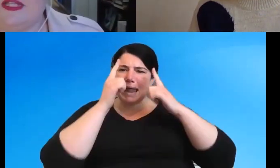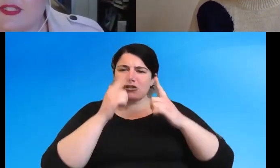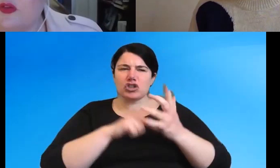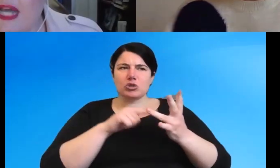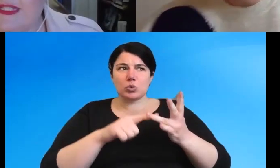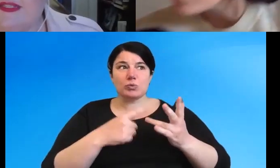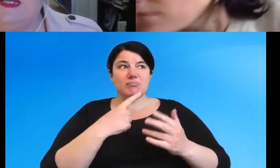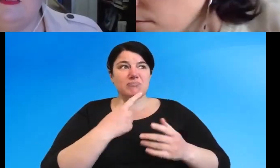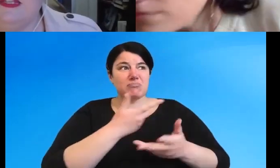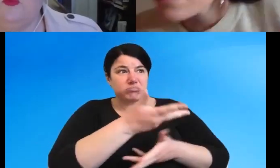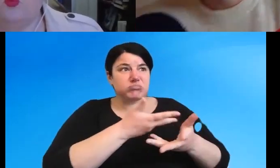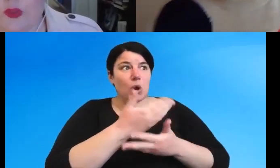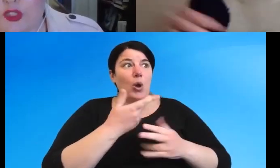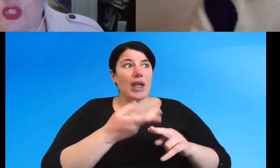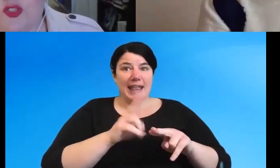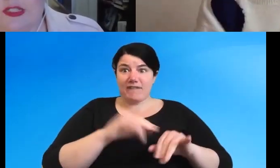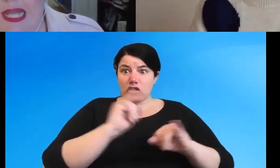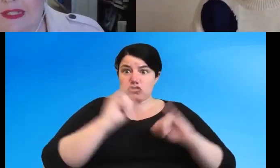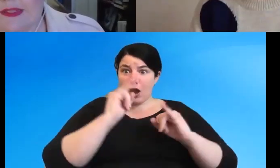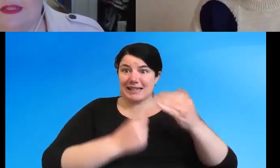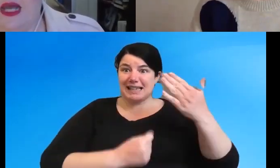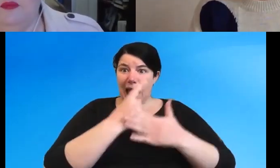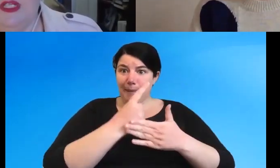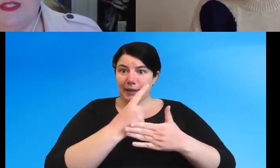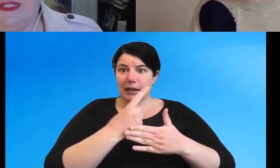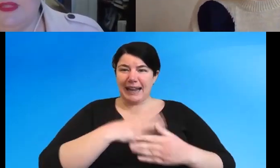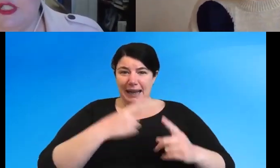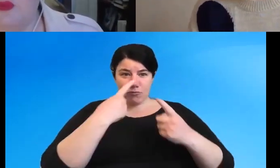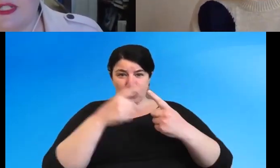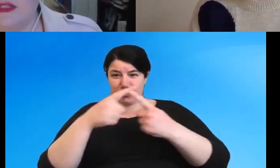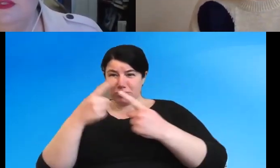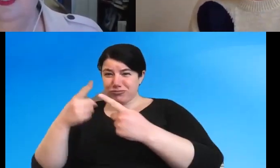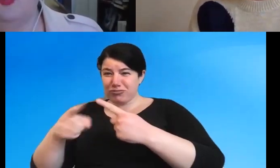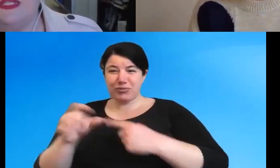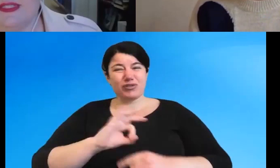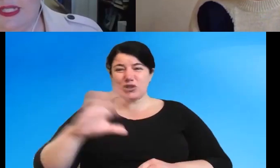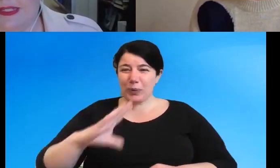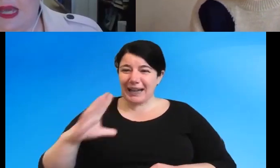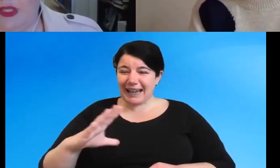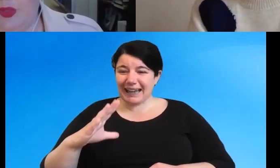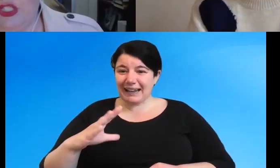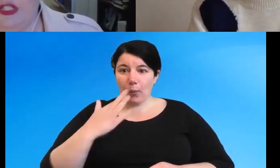when there is a crisis, that we reduce the layers. Because it's simply not practical when there's things happening urlingtly.